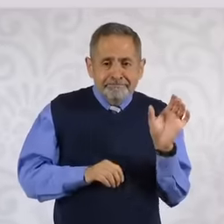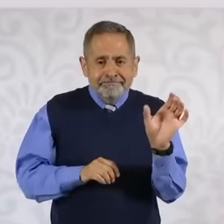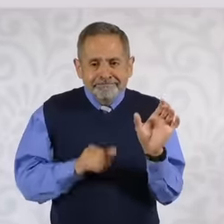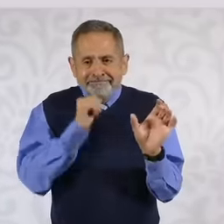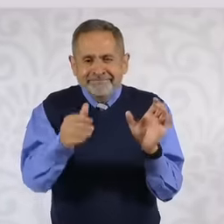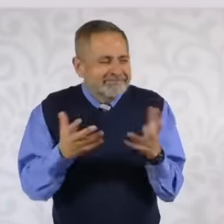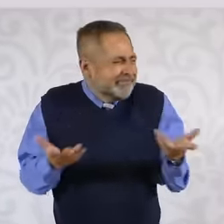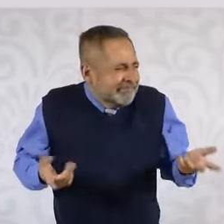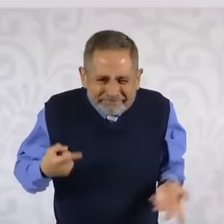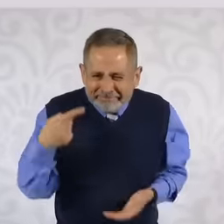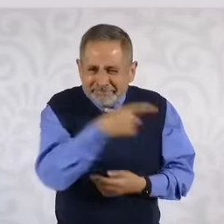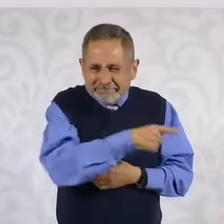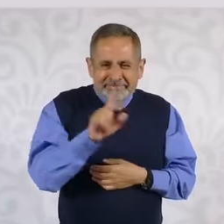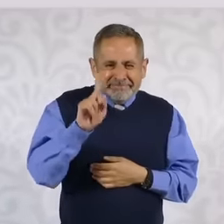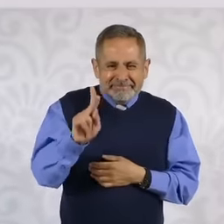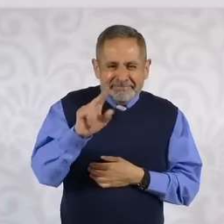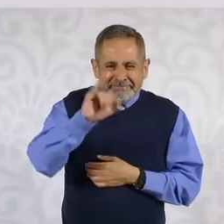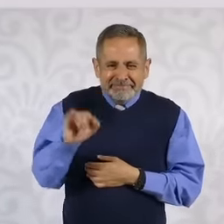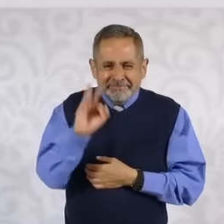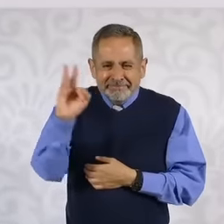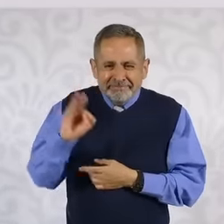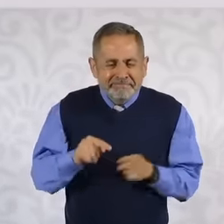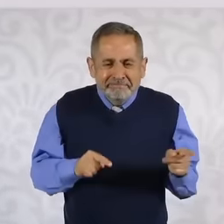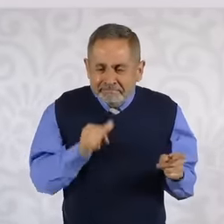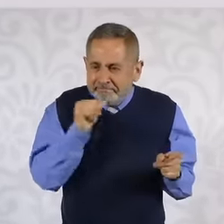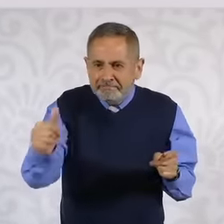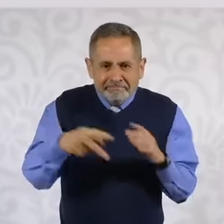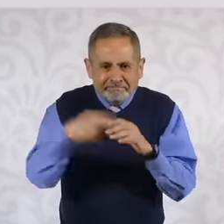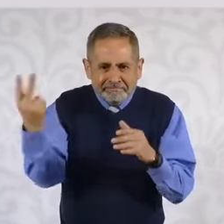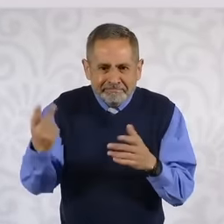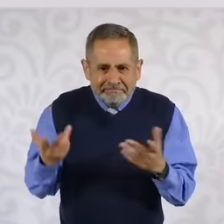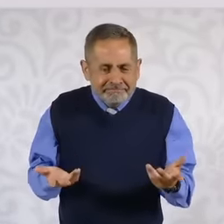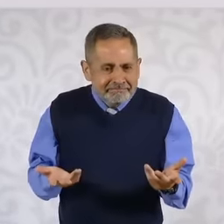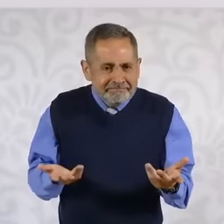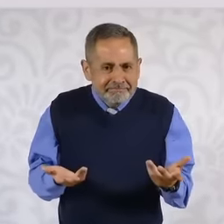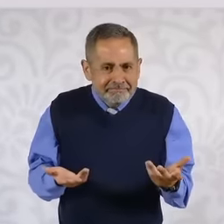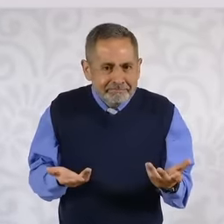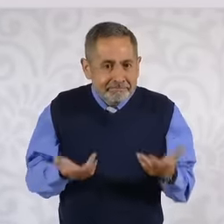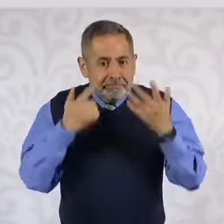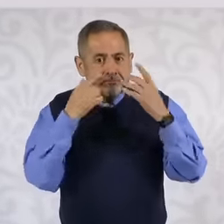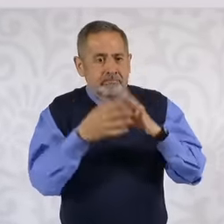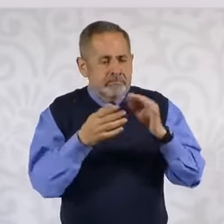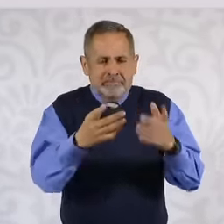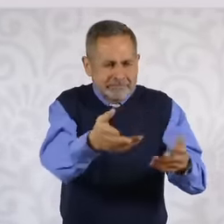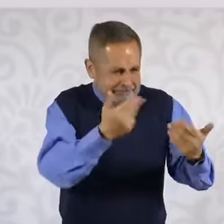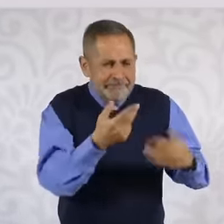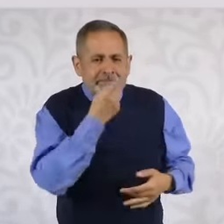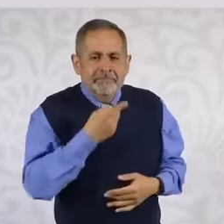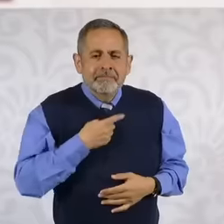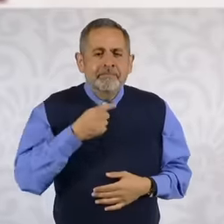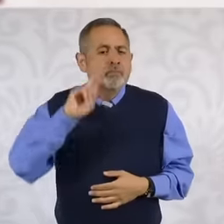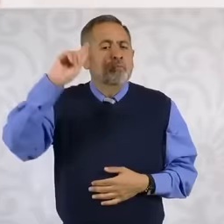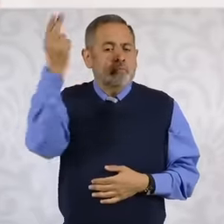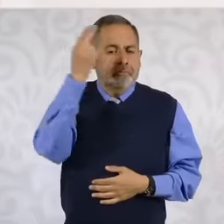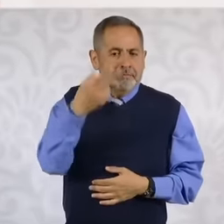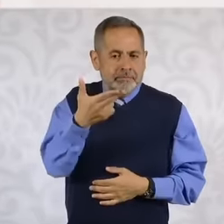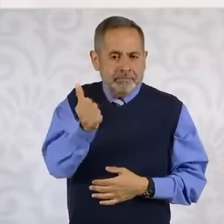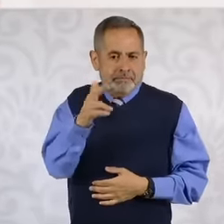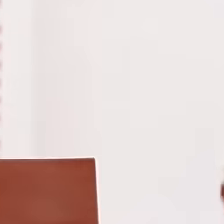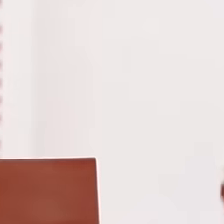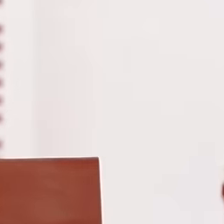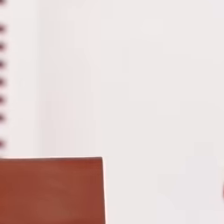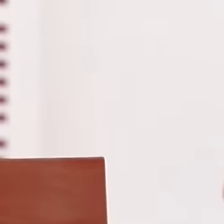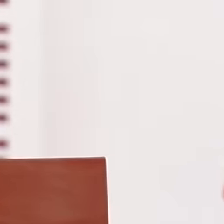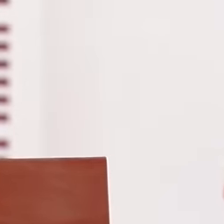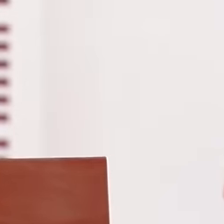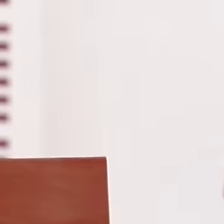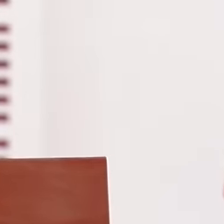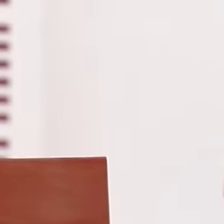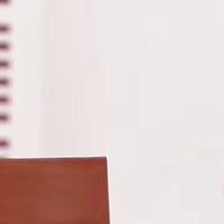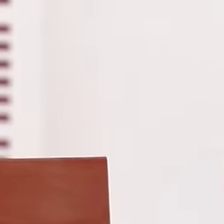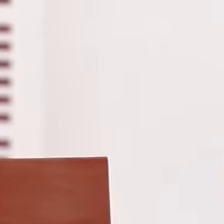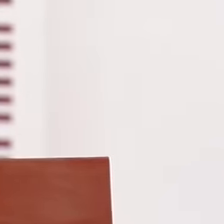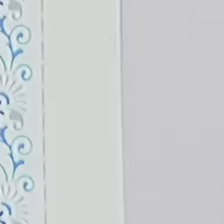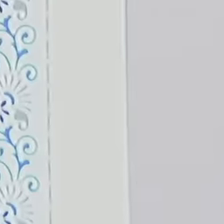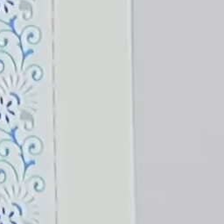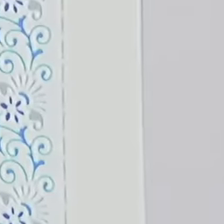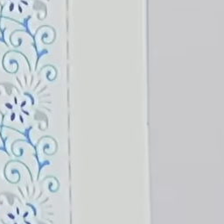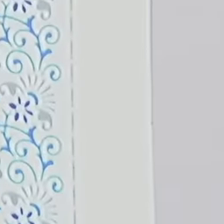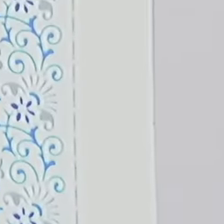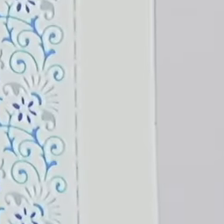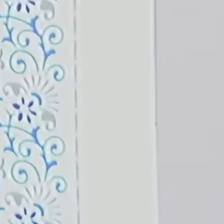judicial power, let's see if Harvard tells us what it thinks about the fact that the QR was not opened. Let's see if they laugh.